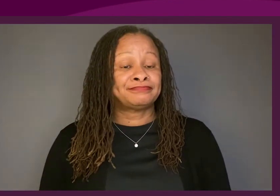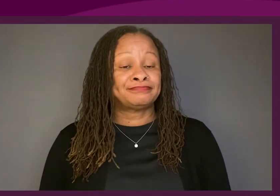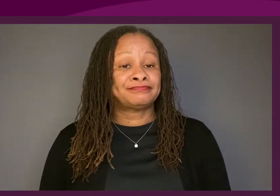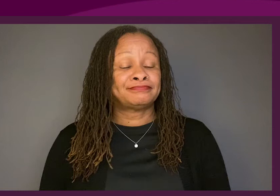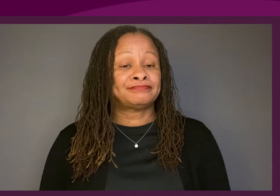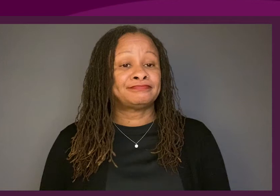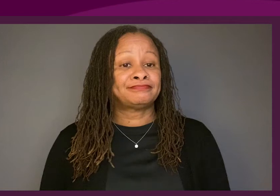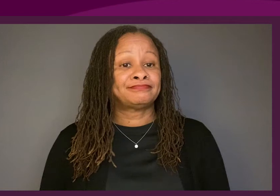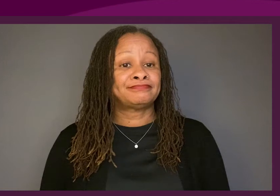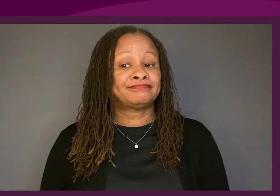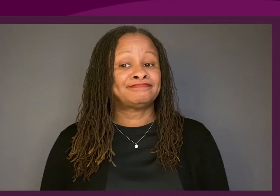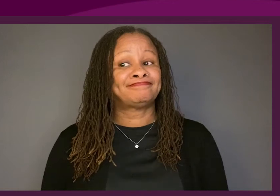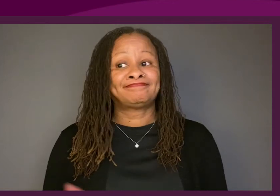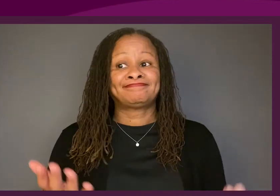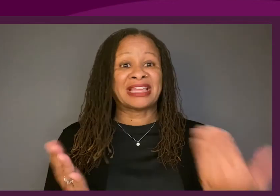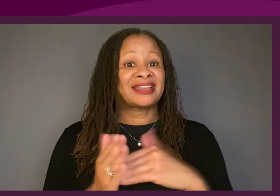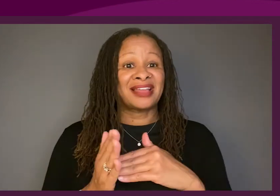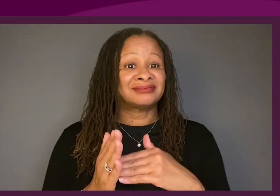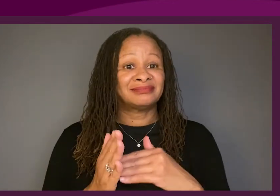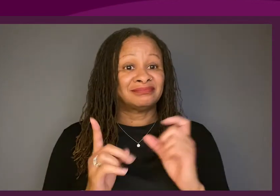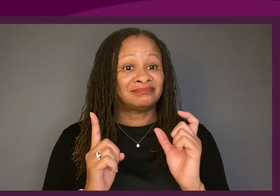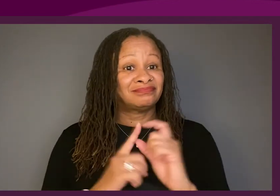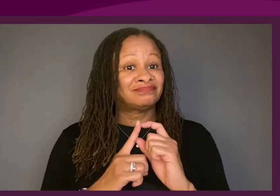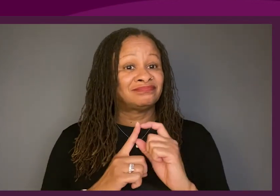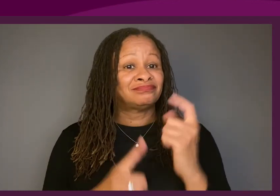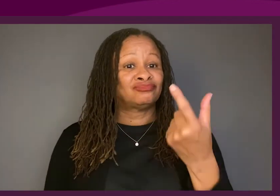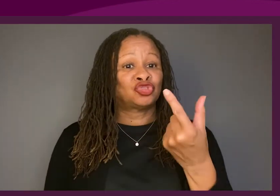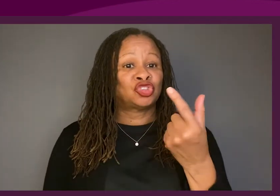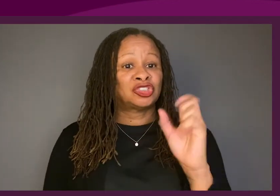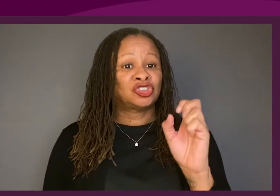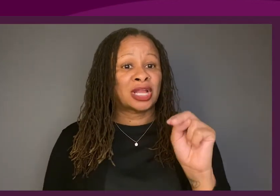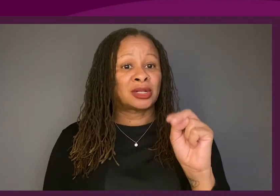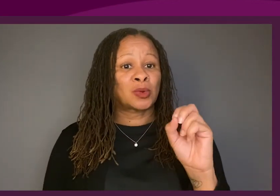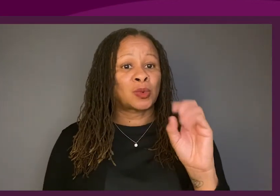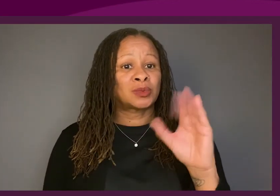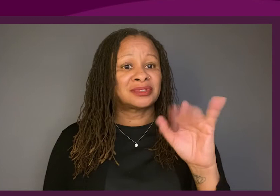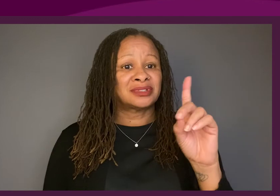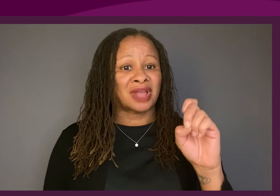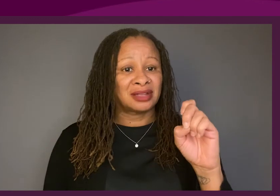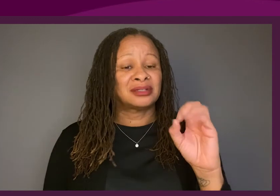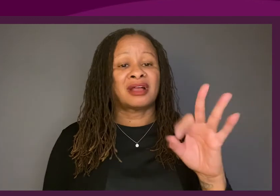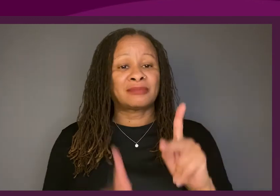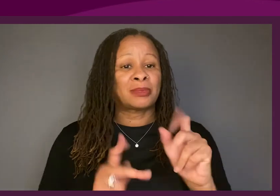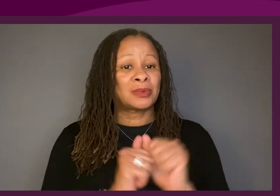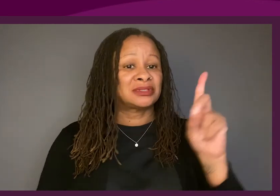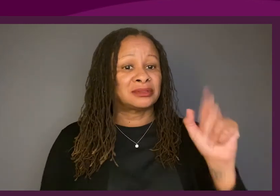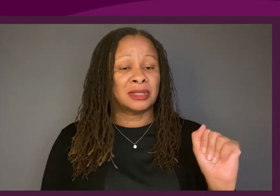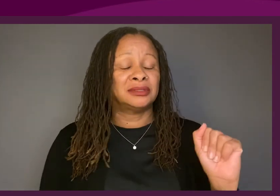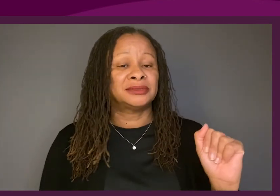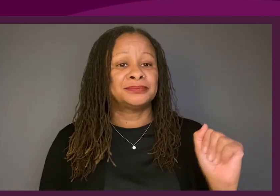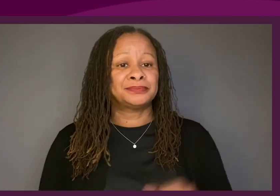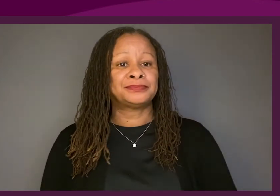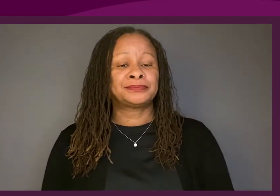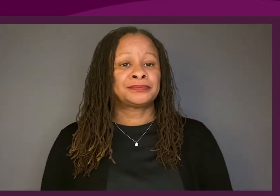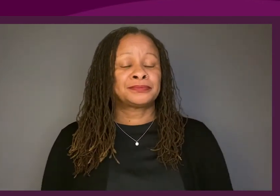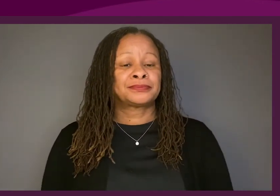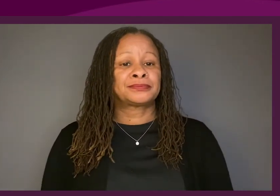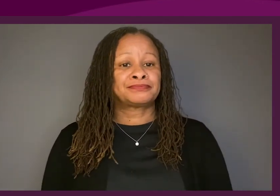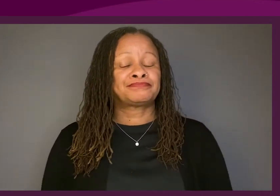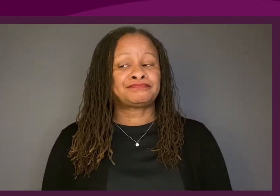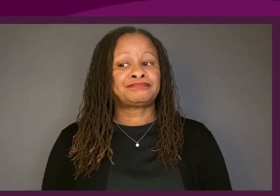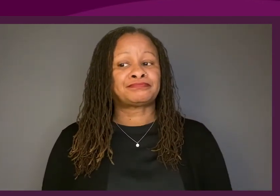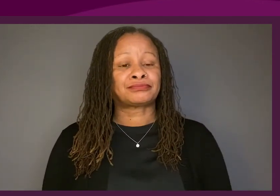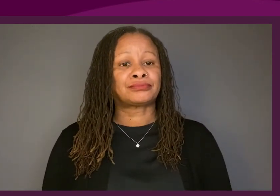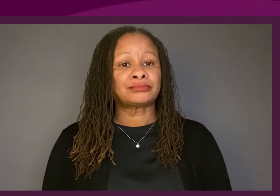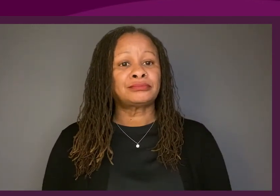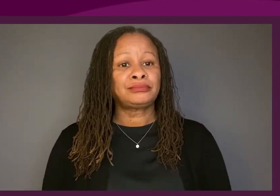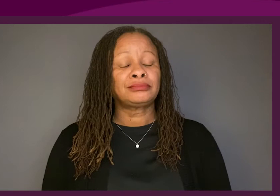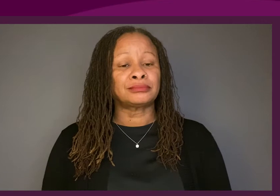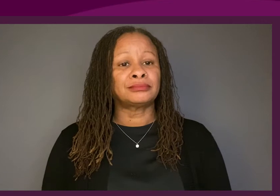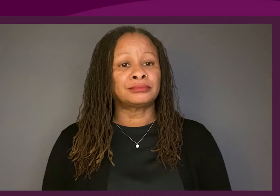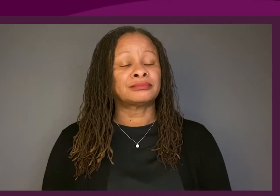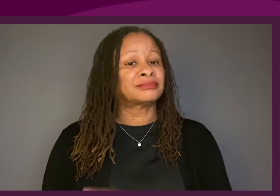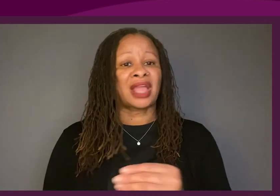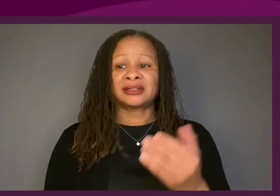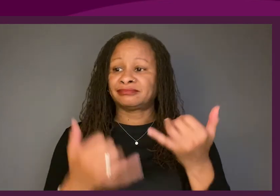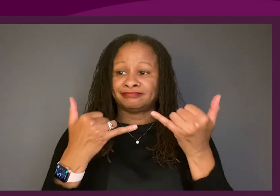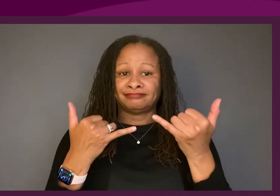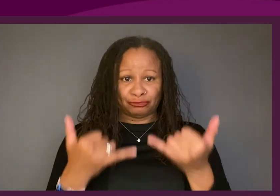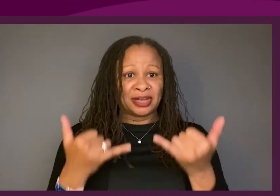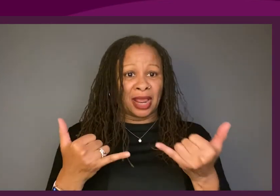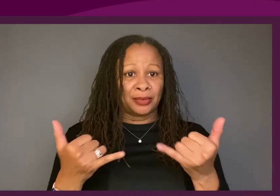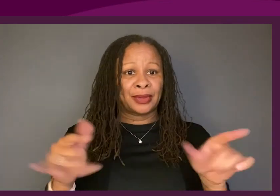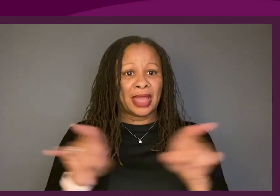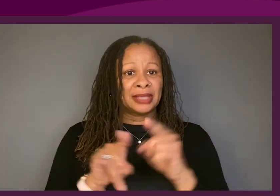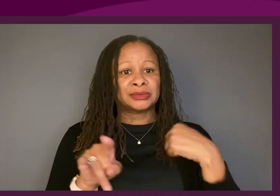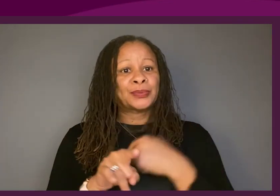And to this day, as we meet for this podcast, there is still no resolution in the use of